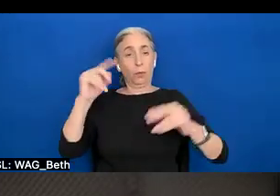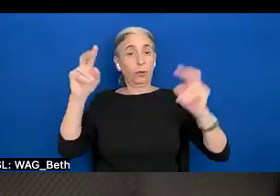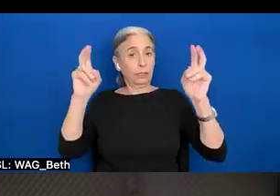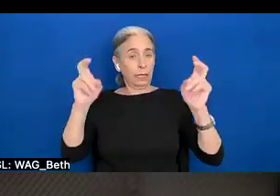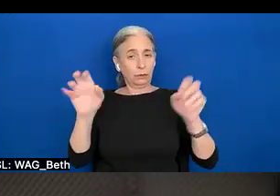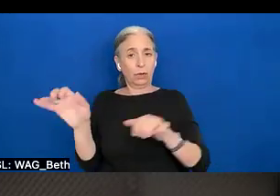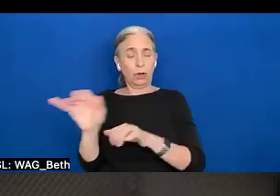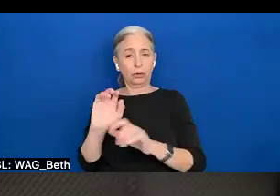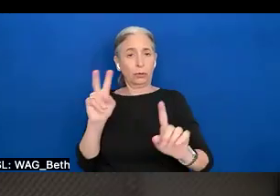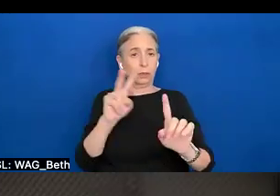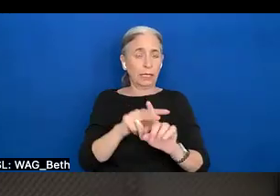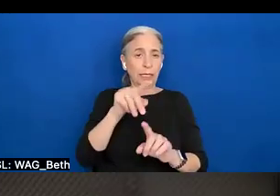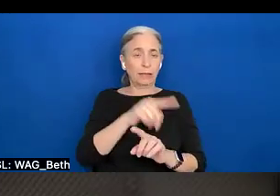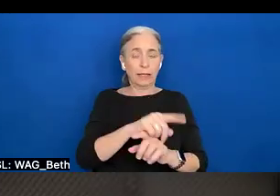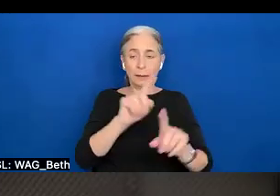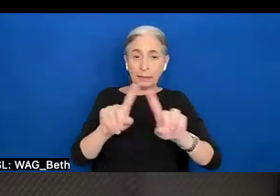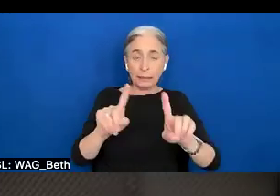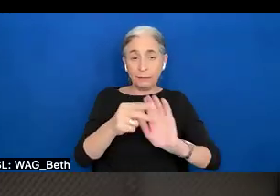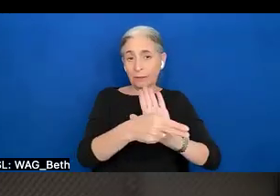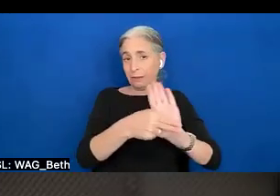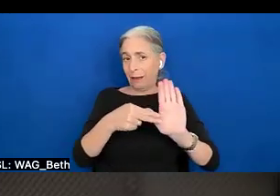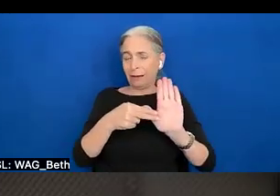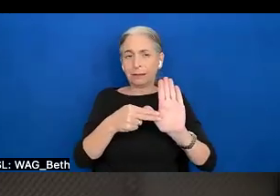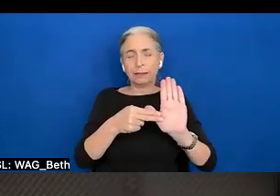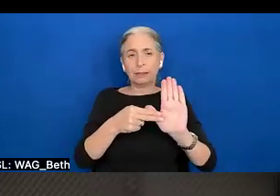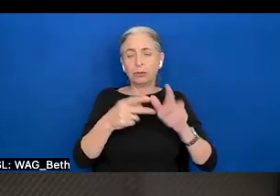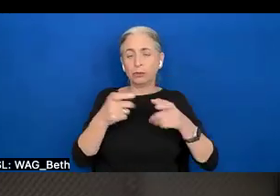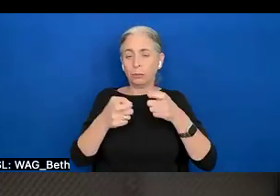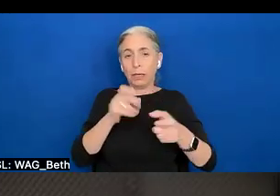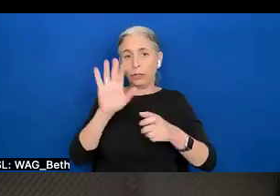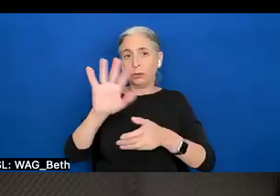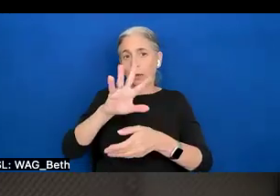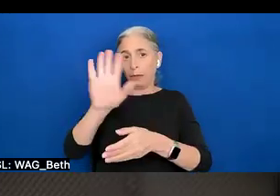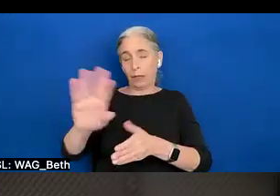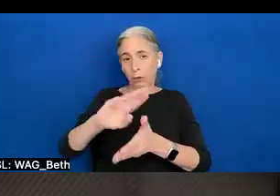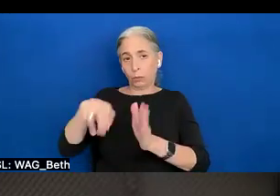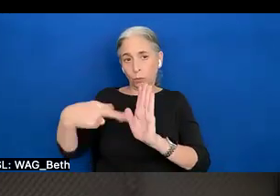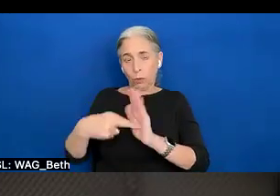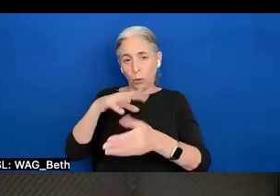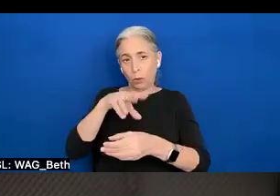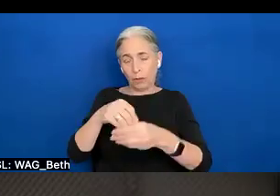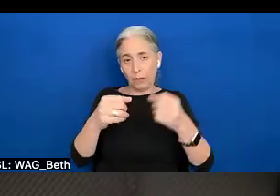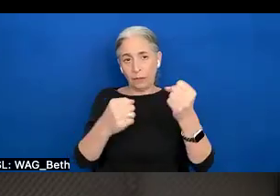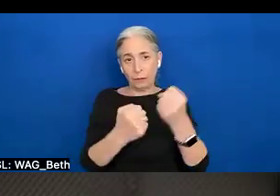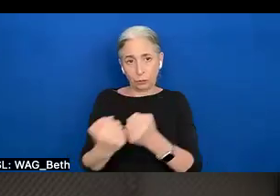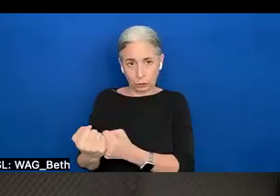Also assigning them different tags to manage their role in the structure.